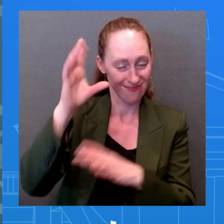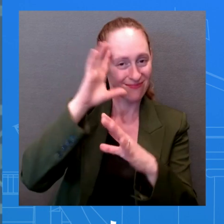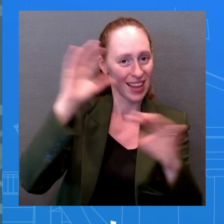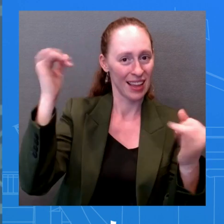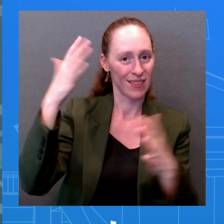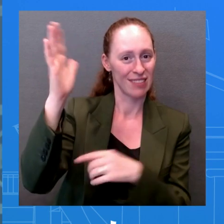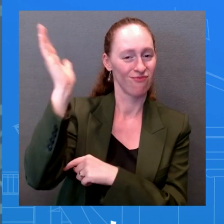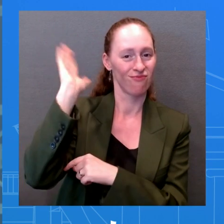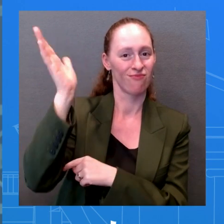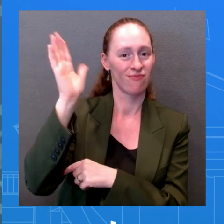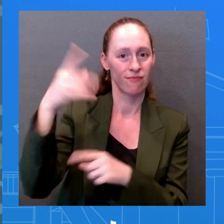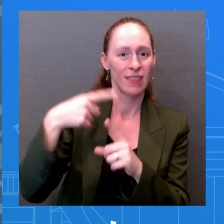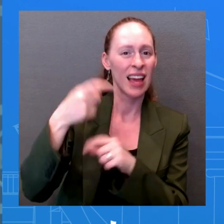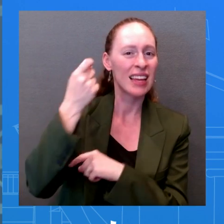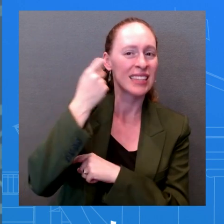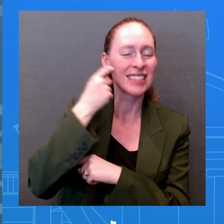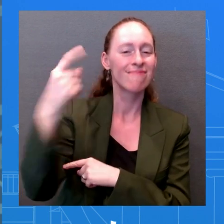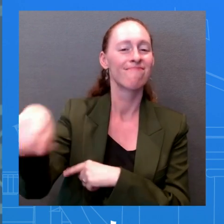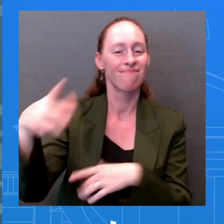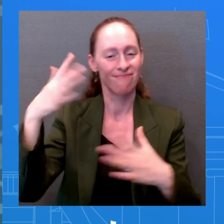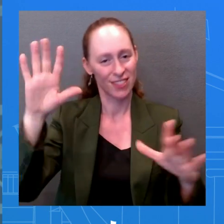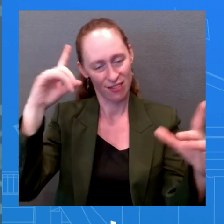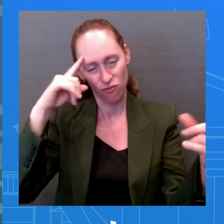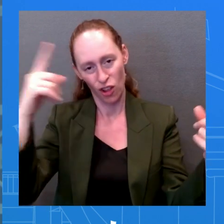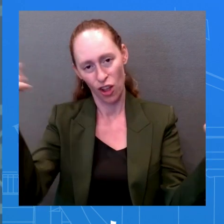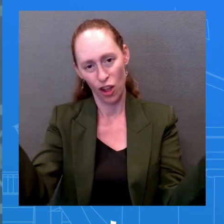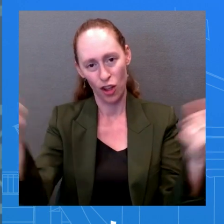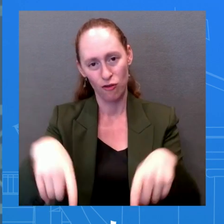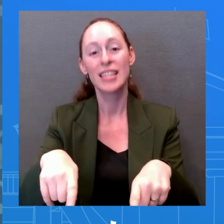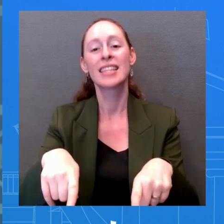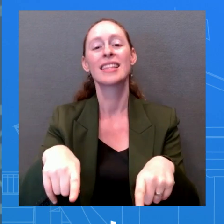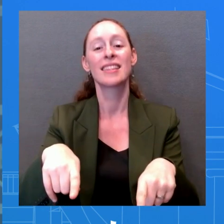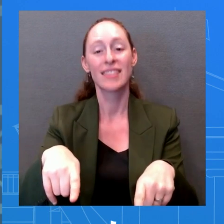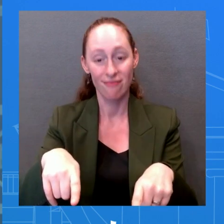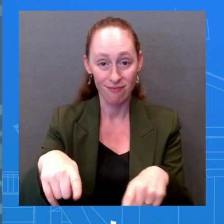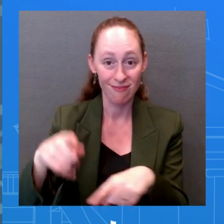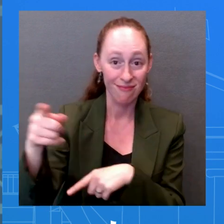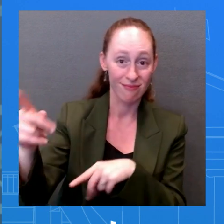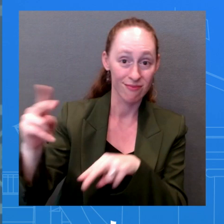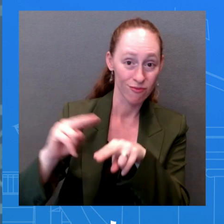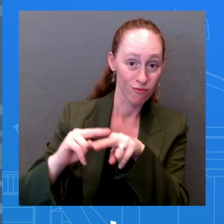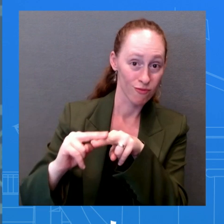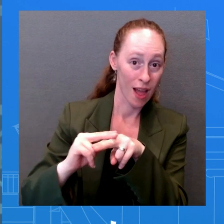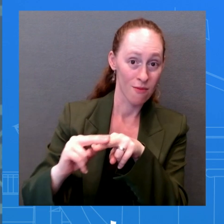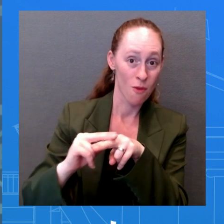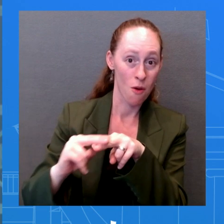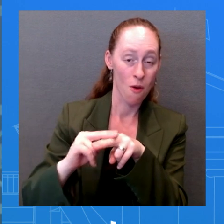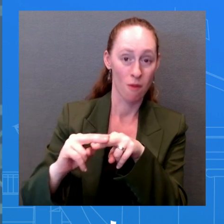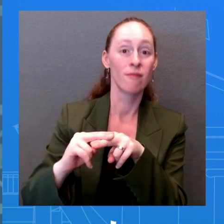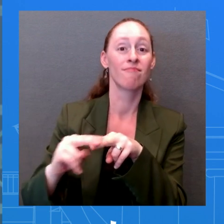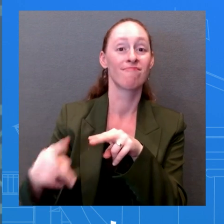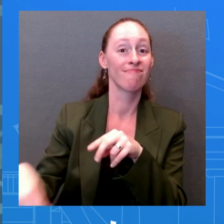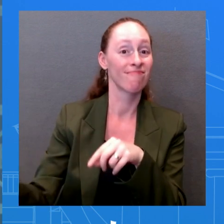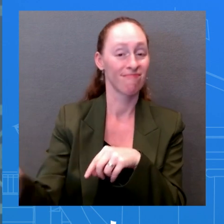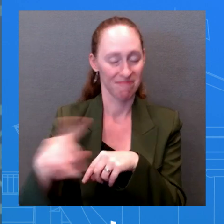that will keep our railways running. As you heard from President Biden this morning in the Rose Garden, this is a victory for our economy